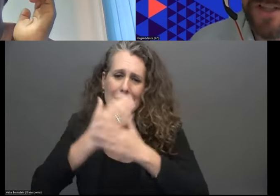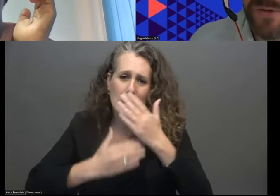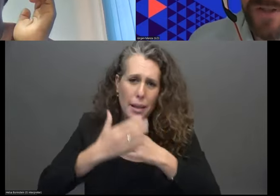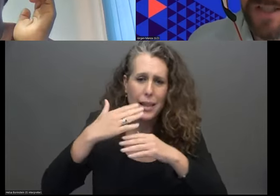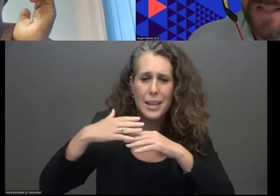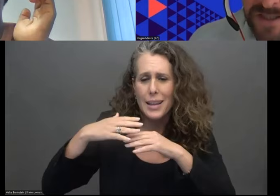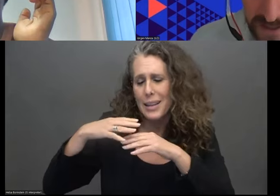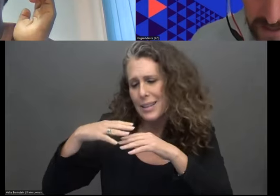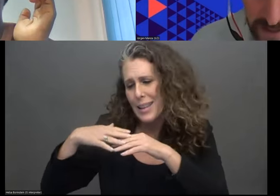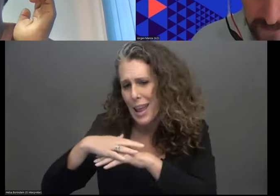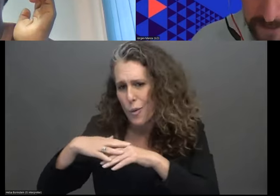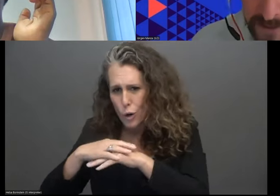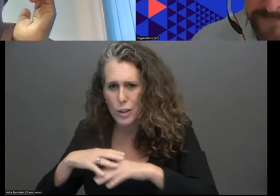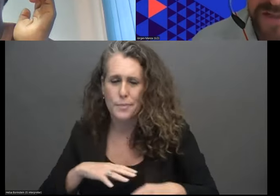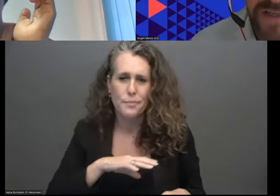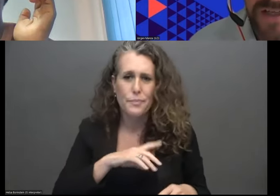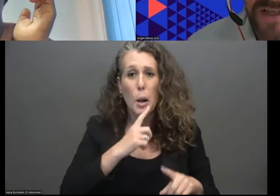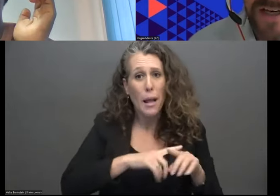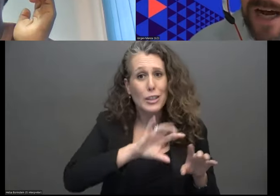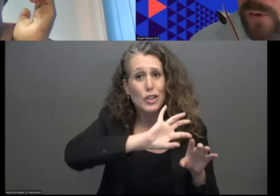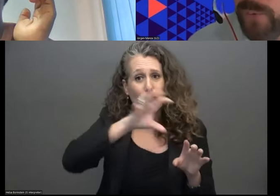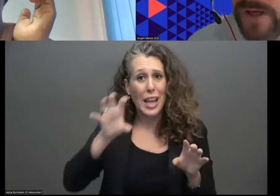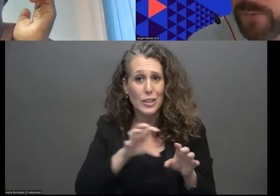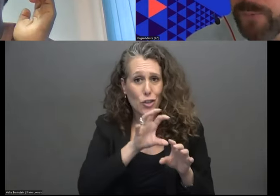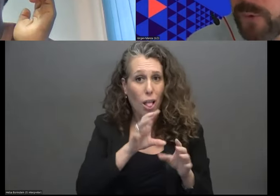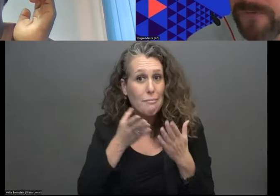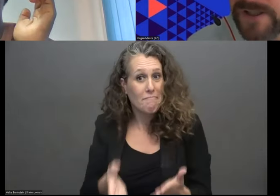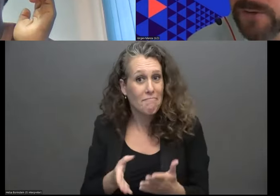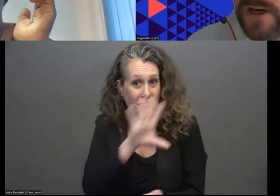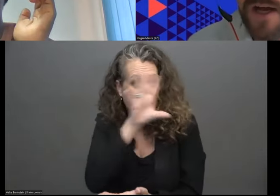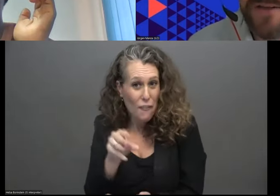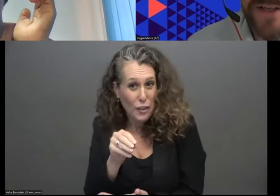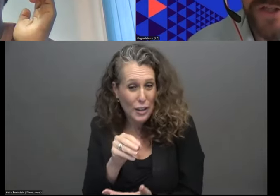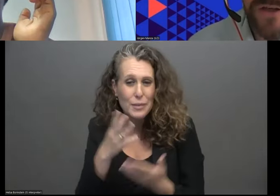networks, including in Africa. 15:59:59 Now, we move into the last session